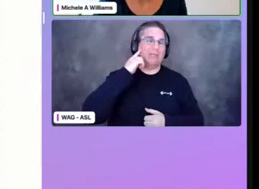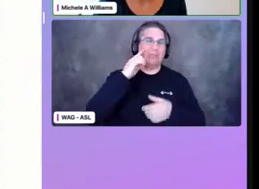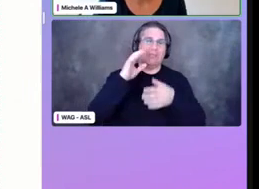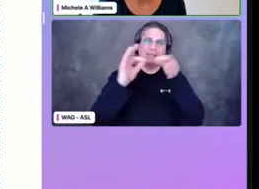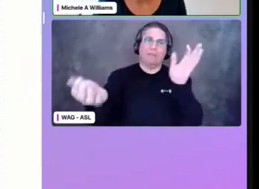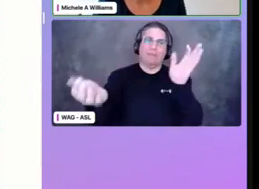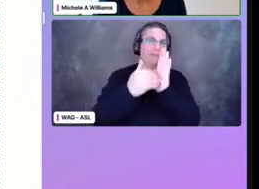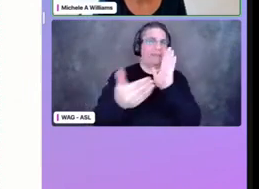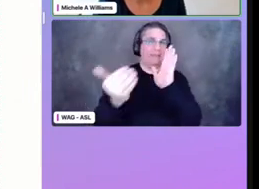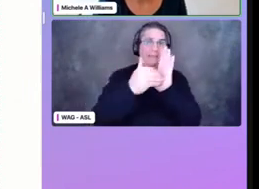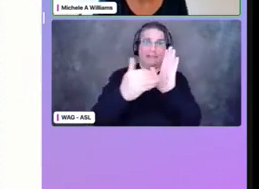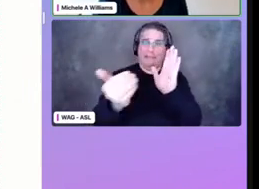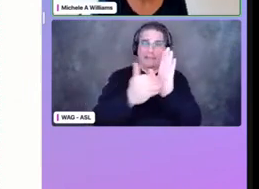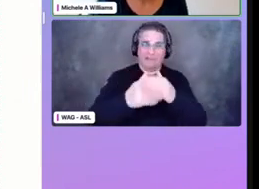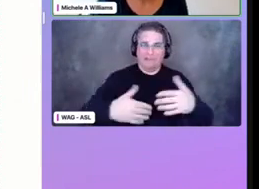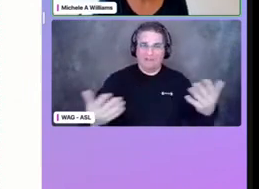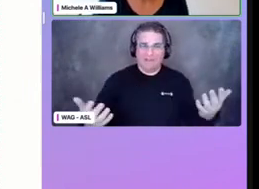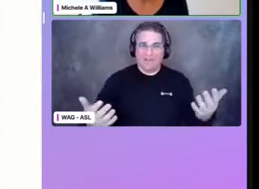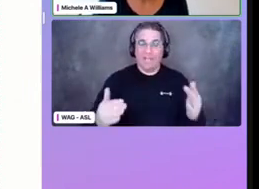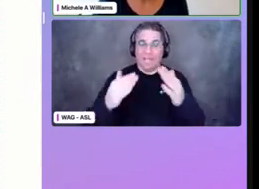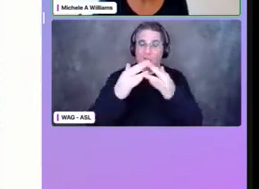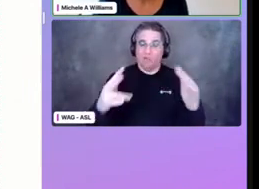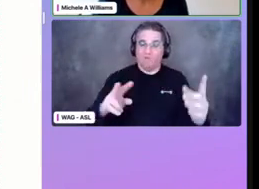over and over again, even at this very conference,